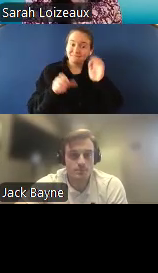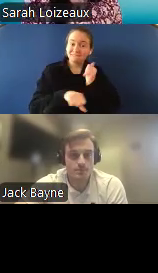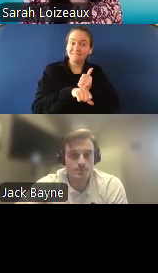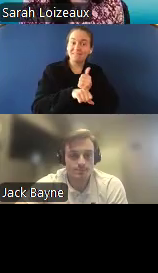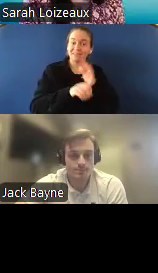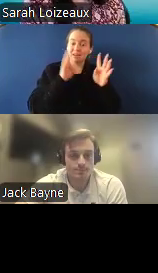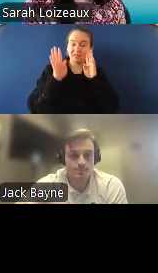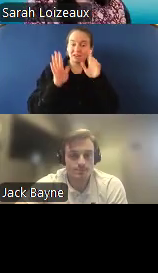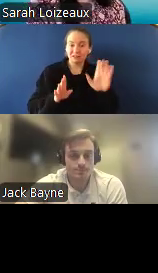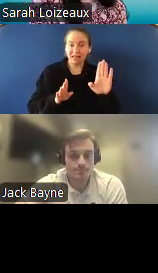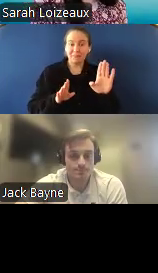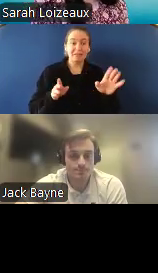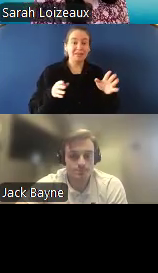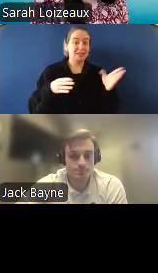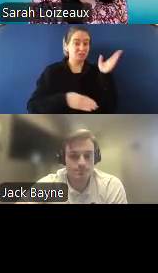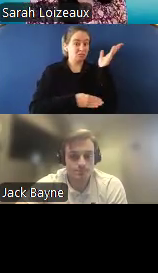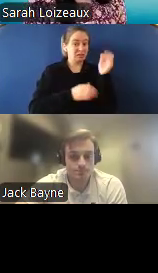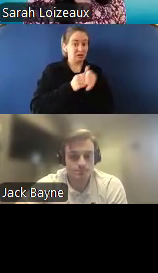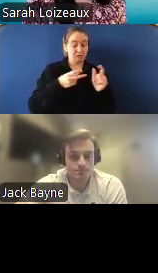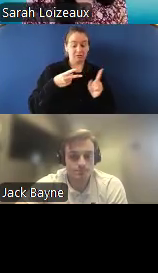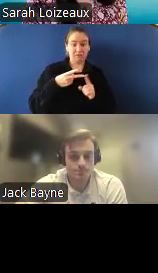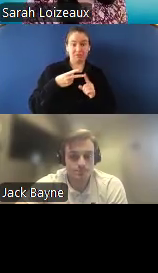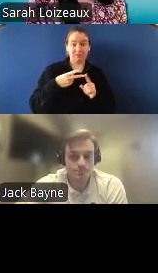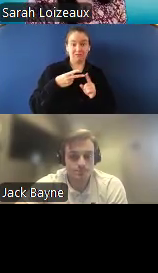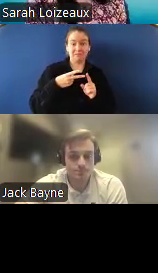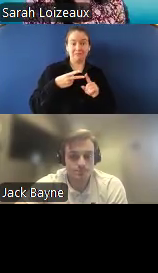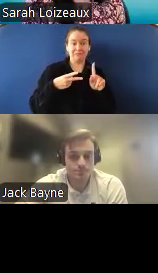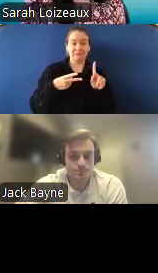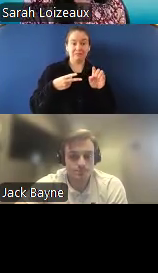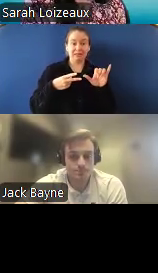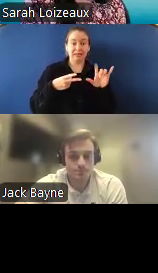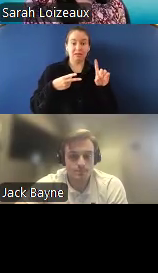alongside today with one of the people he's been collaborating with, Kelly Dorsey. She is